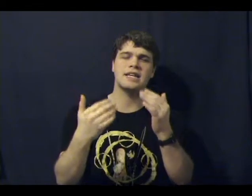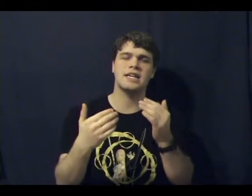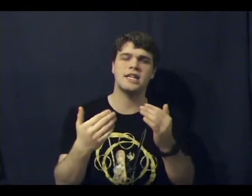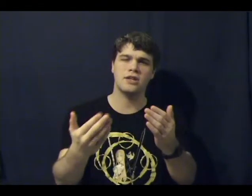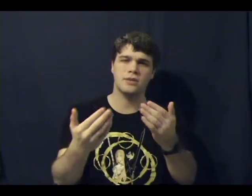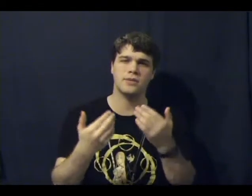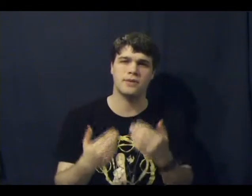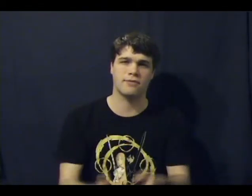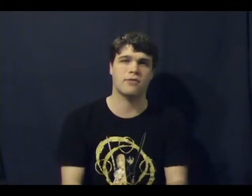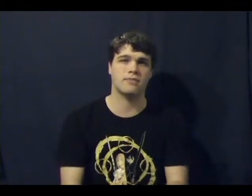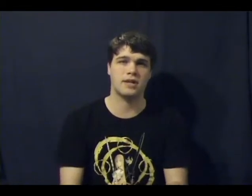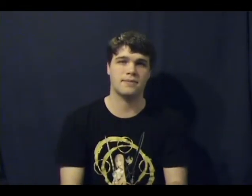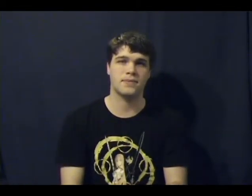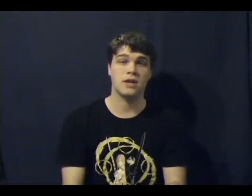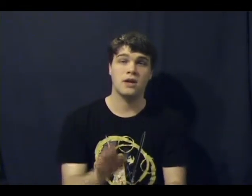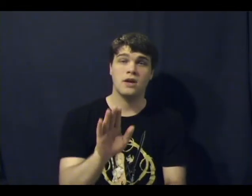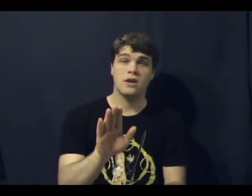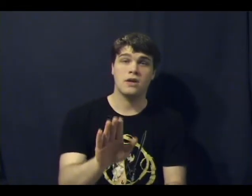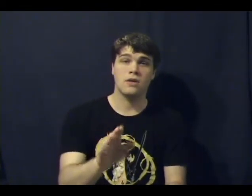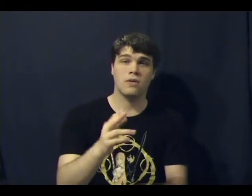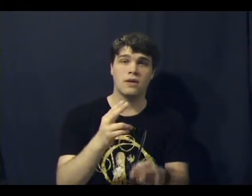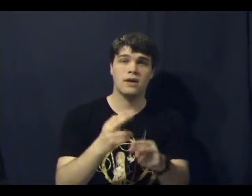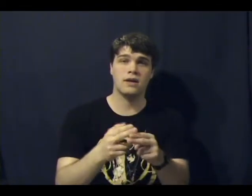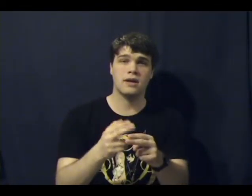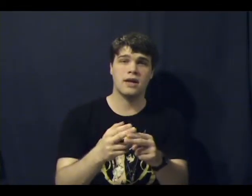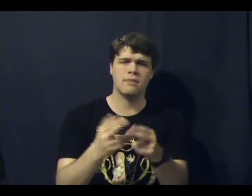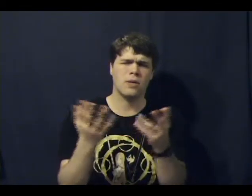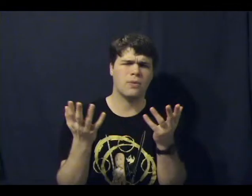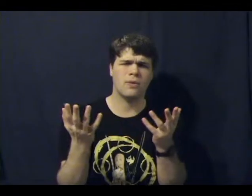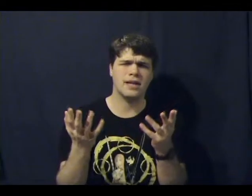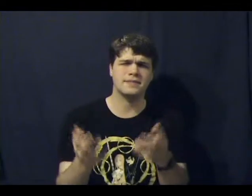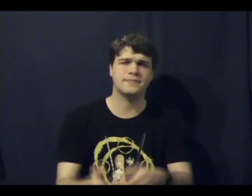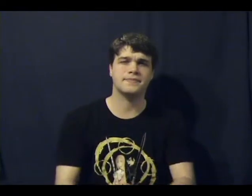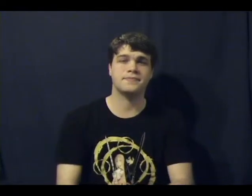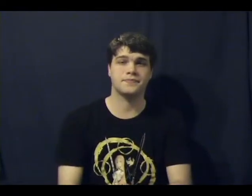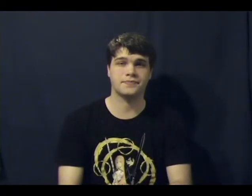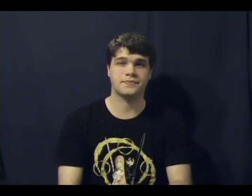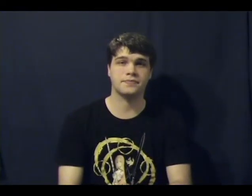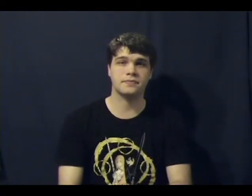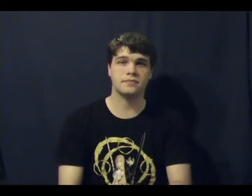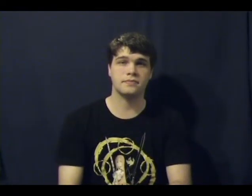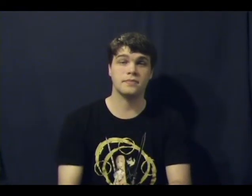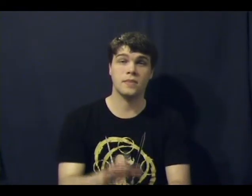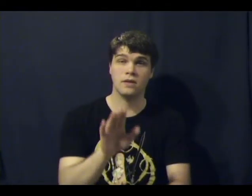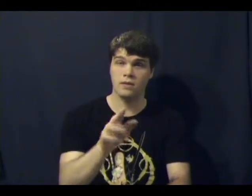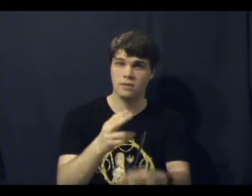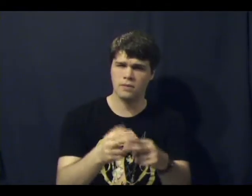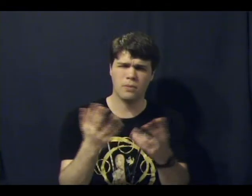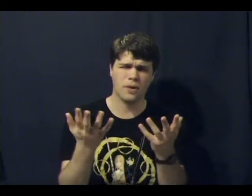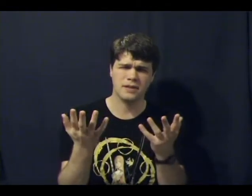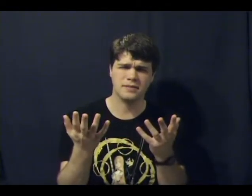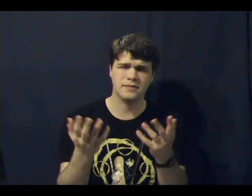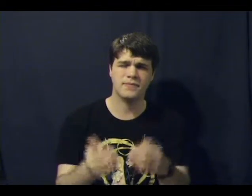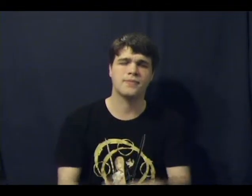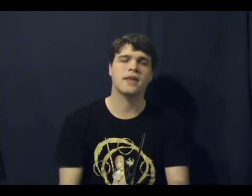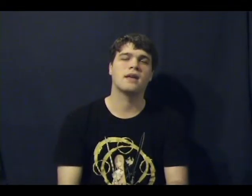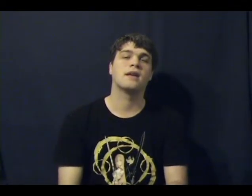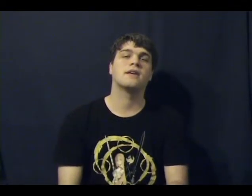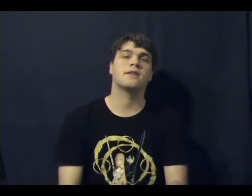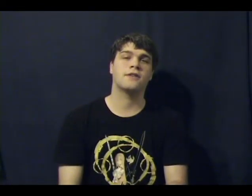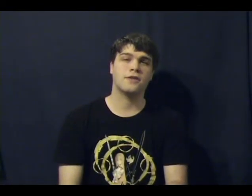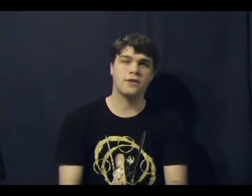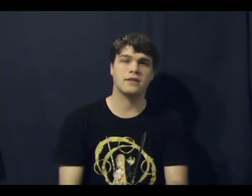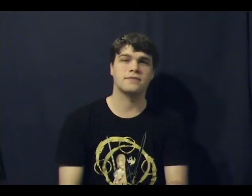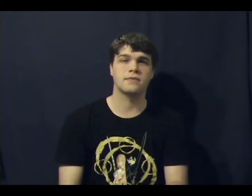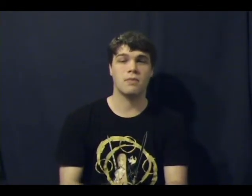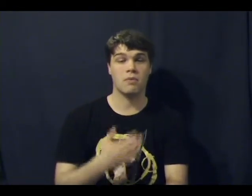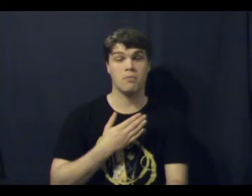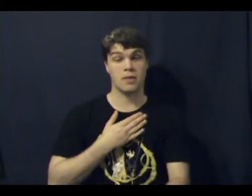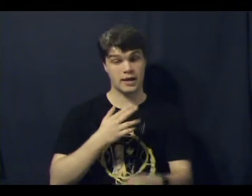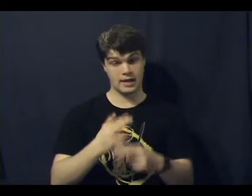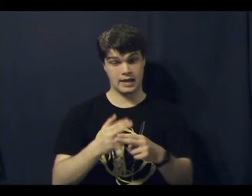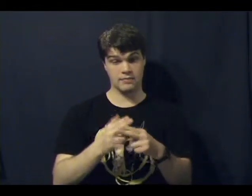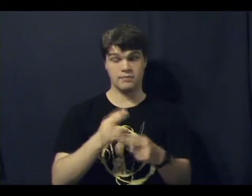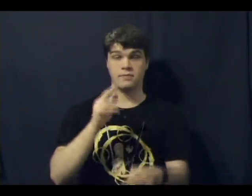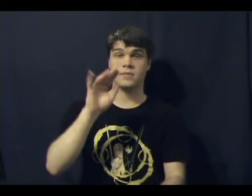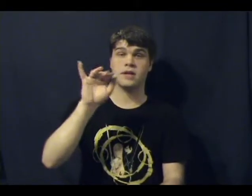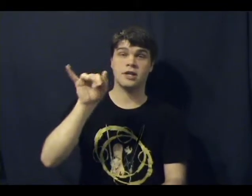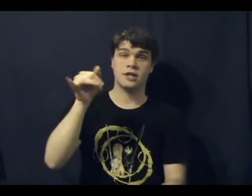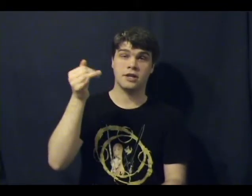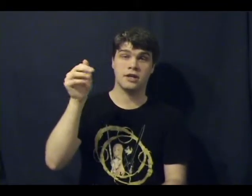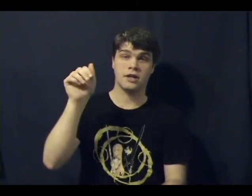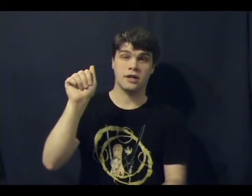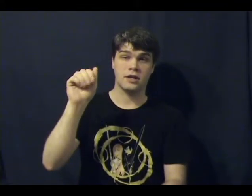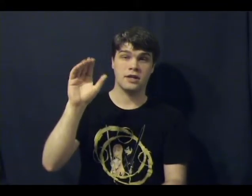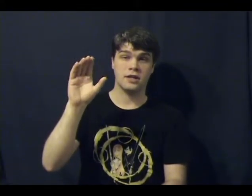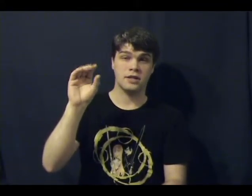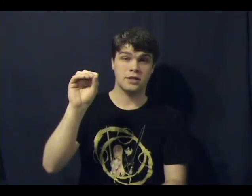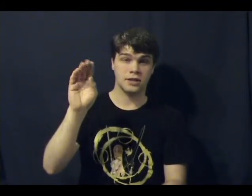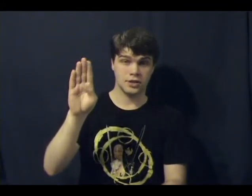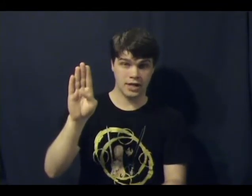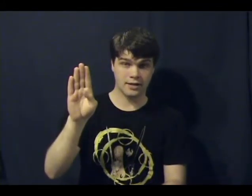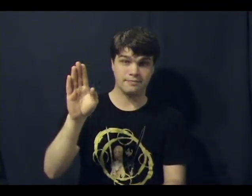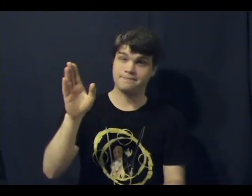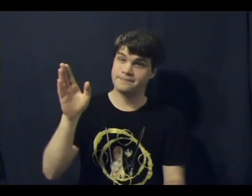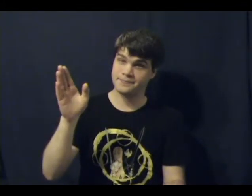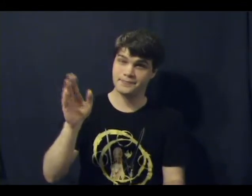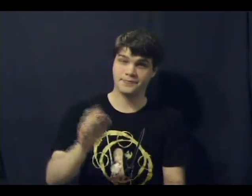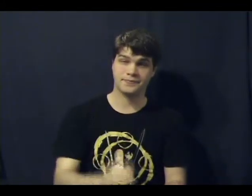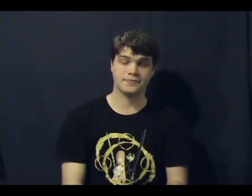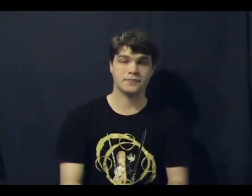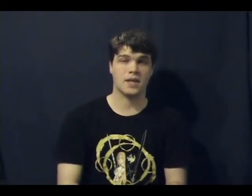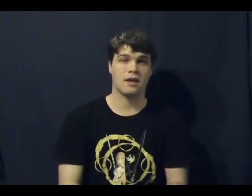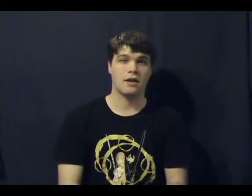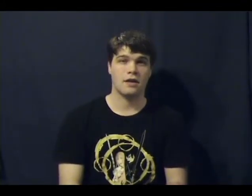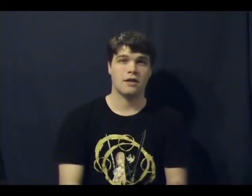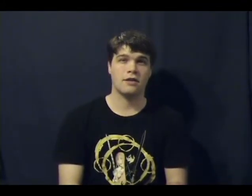need you to inform me. Your name what? [Your name what?] Good. My name Jacob. There we go.